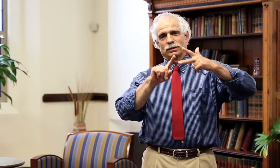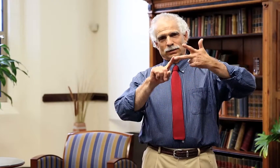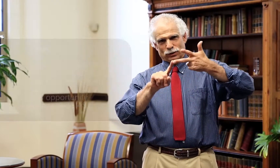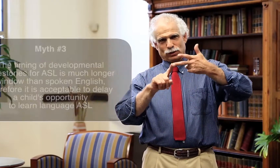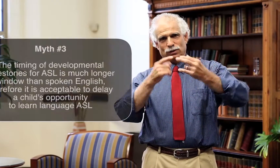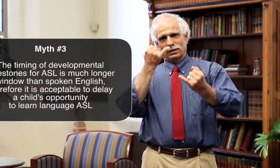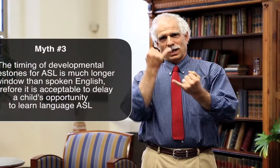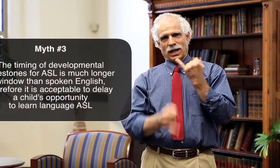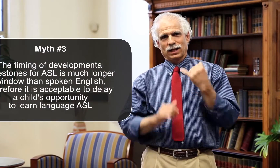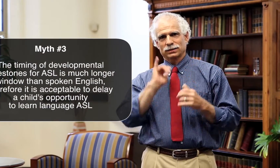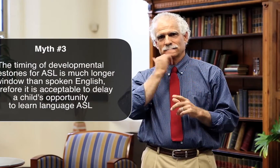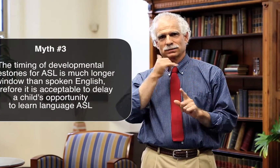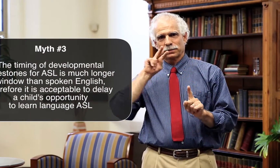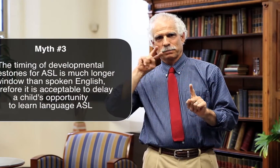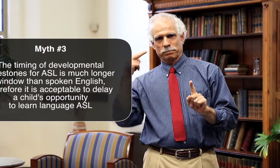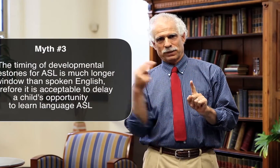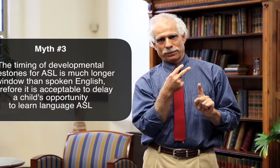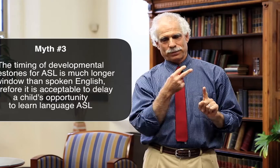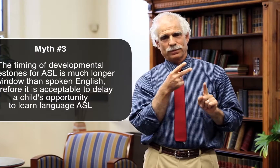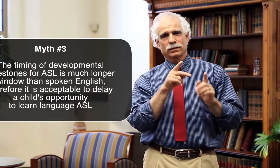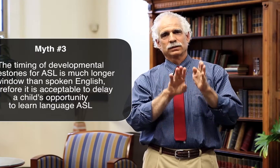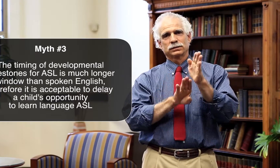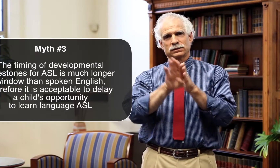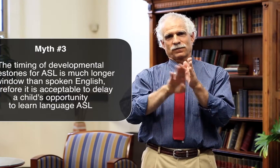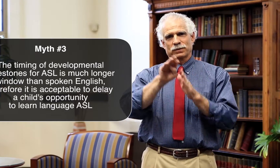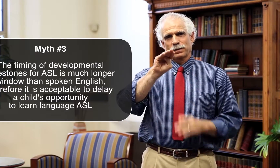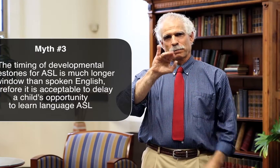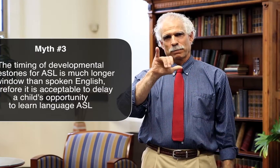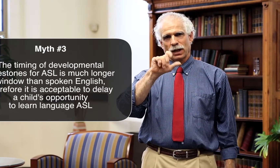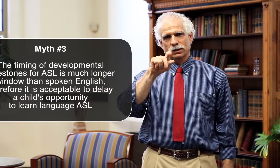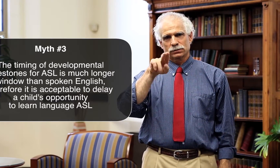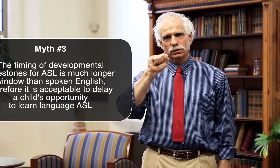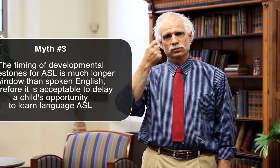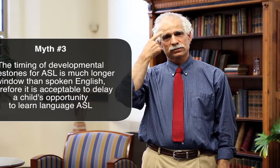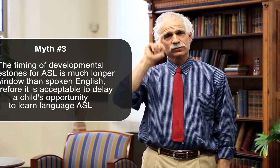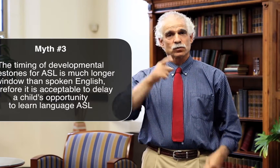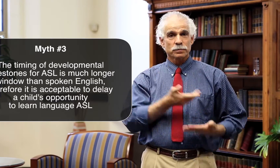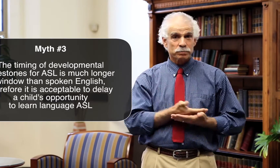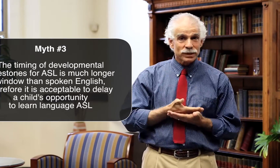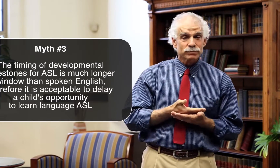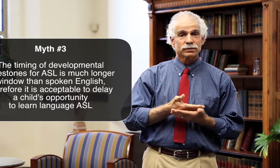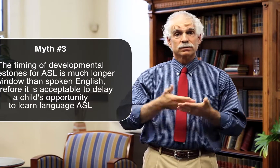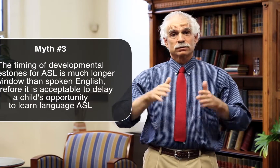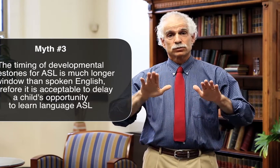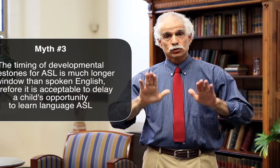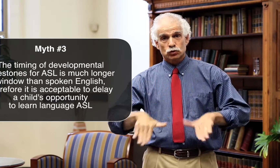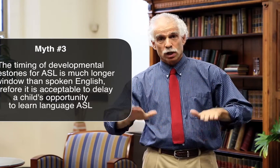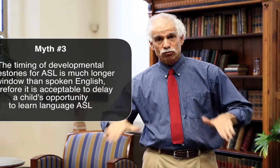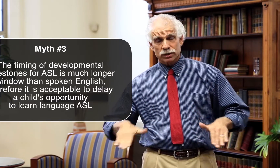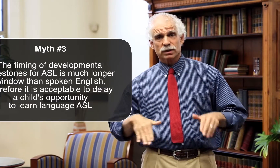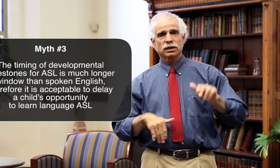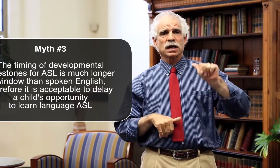The third and last myth is: Developmental milestones for infants are such that